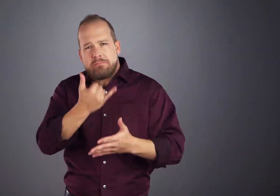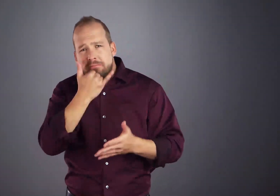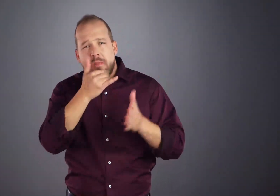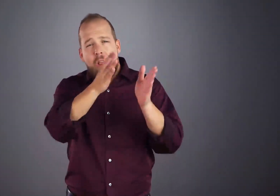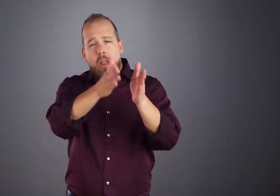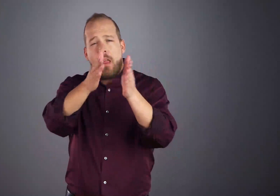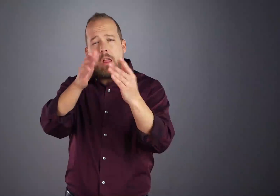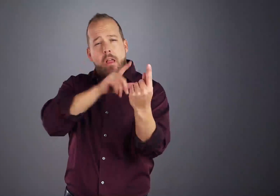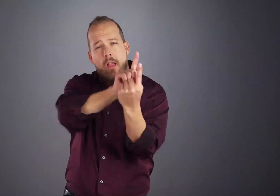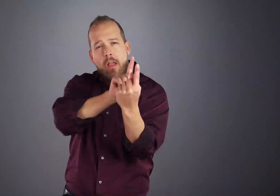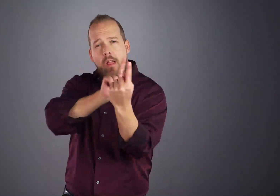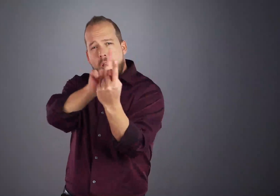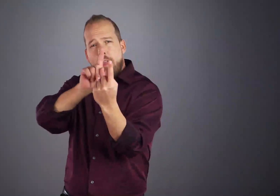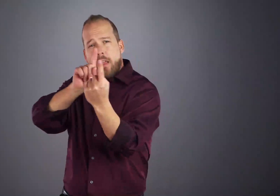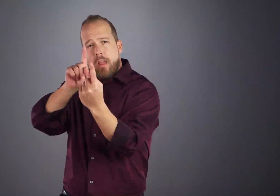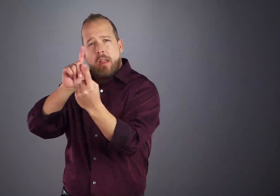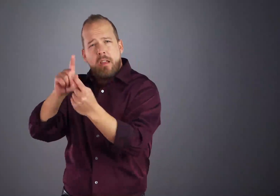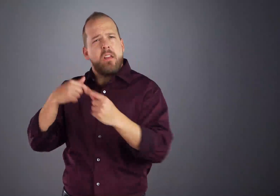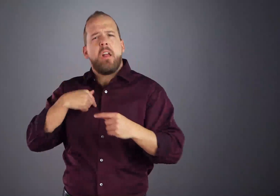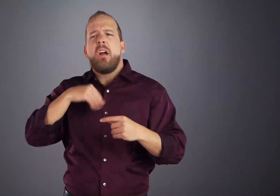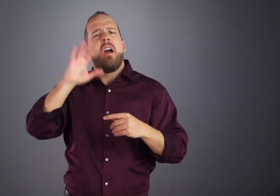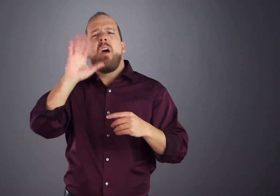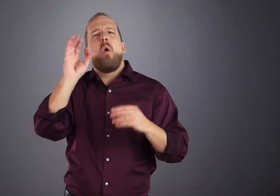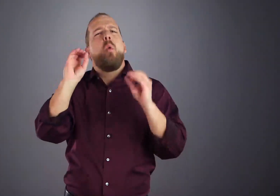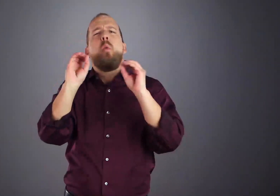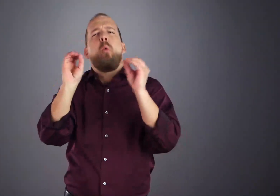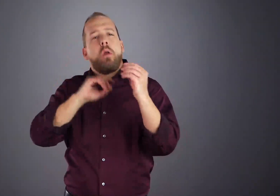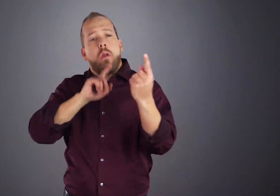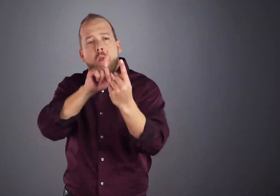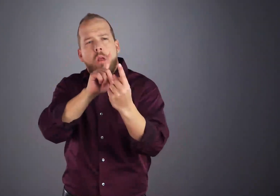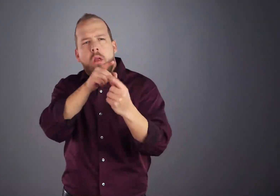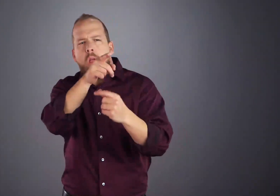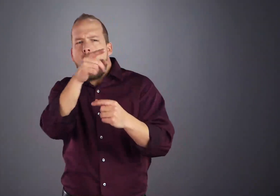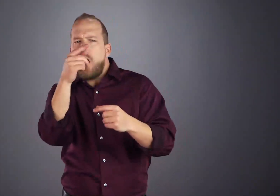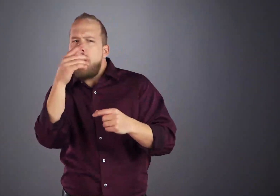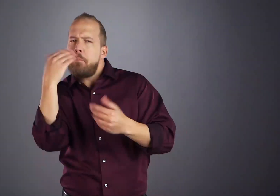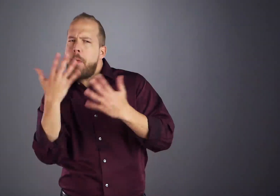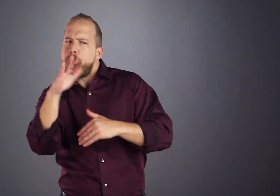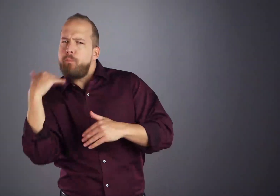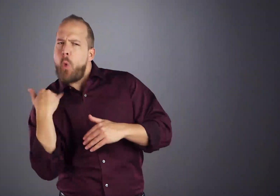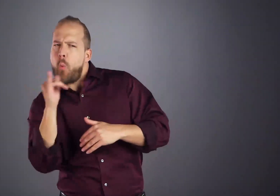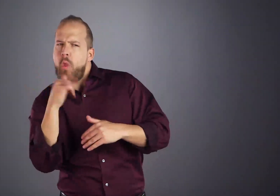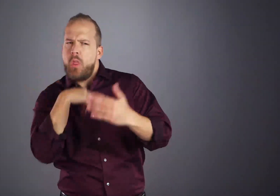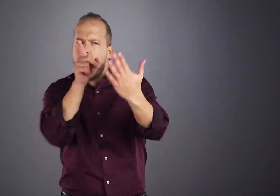I was to right all such matters to the utmost of my ability.